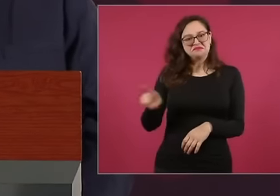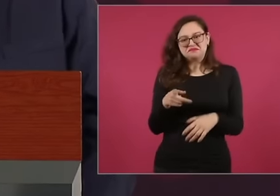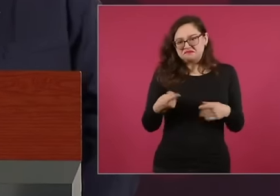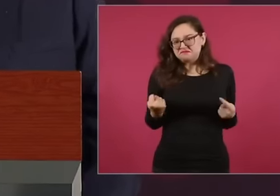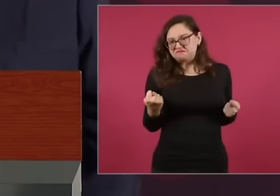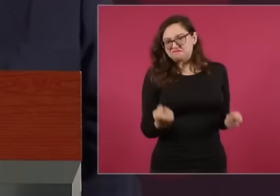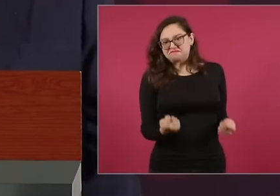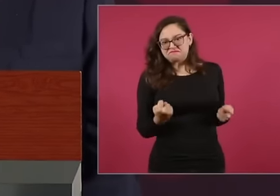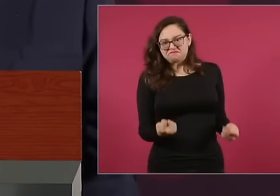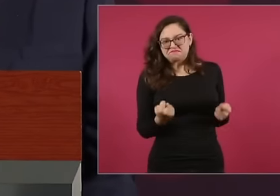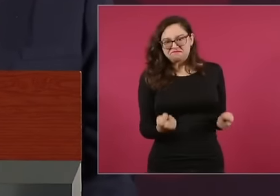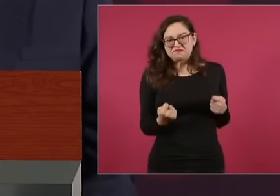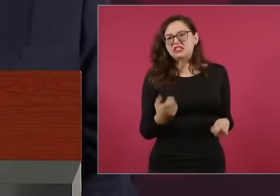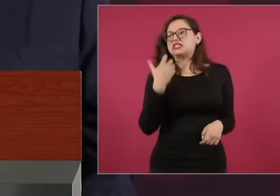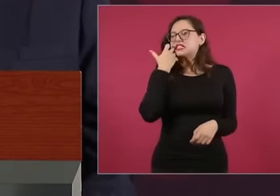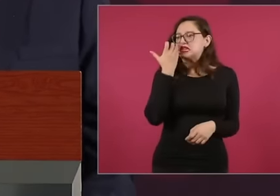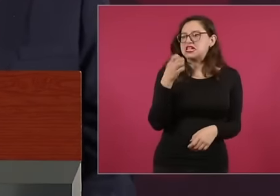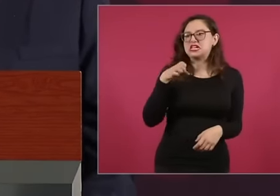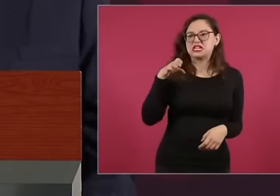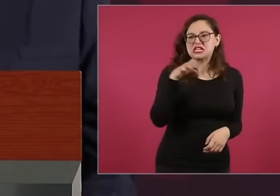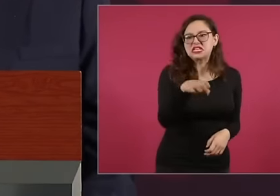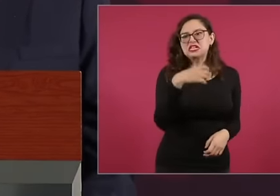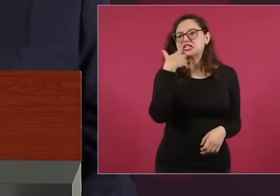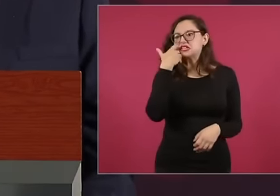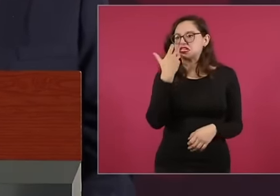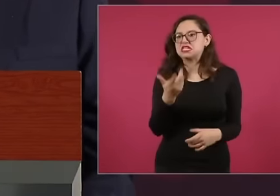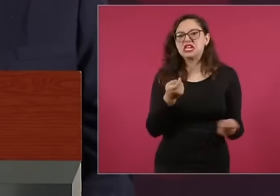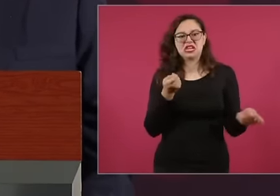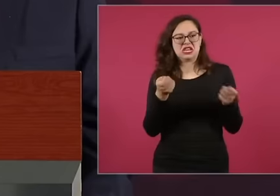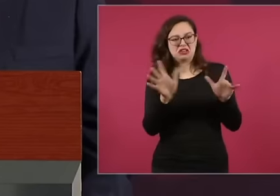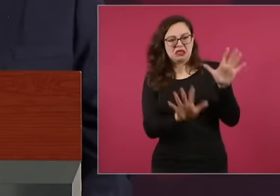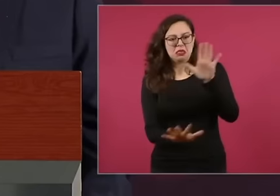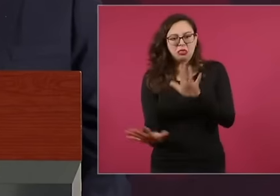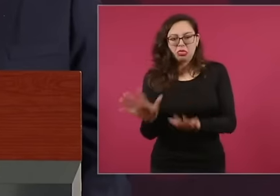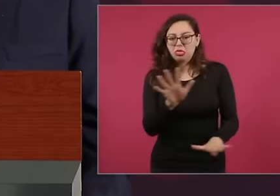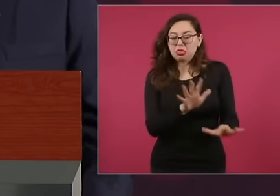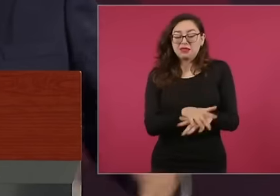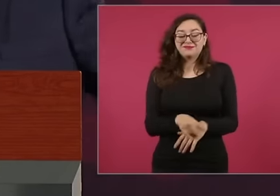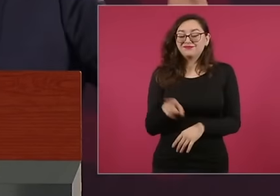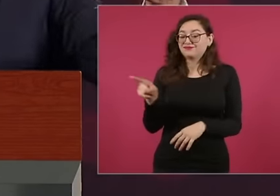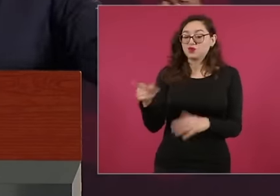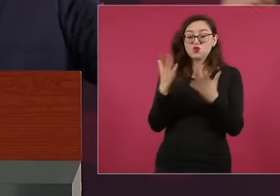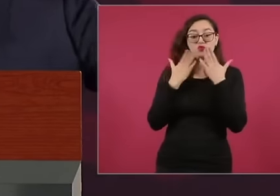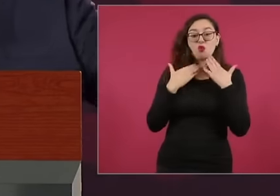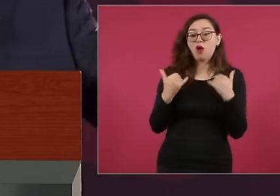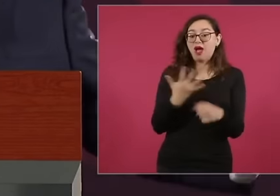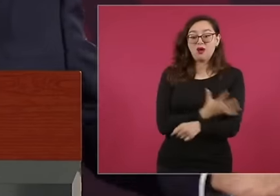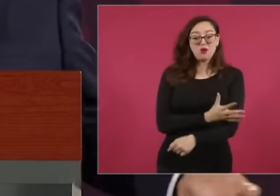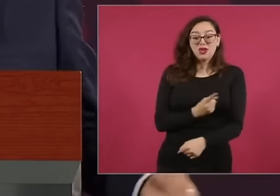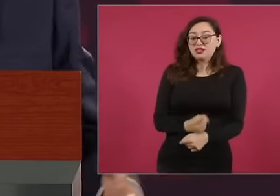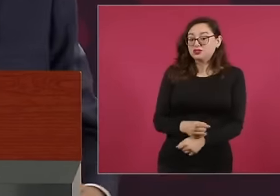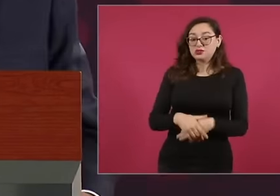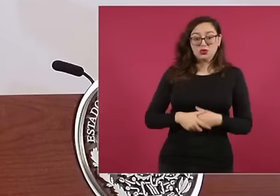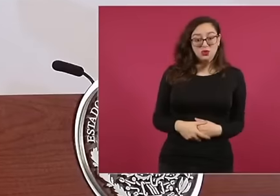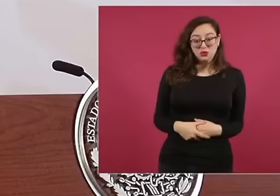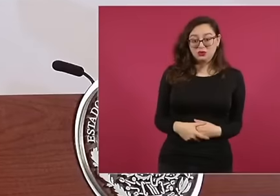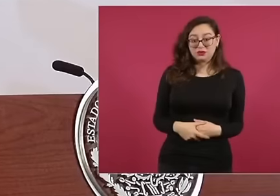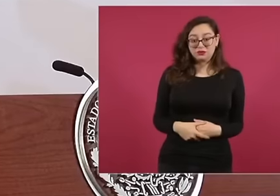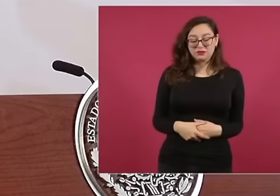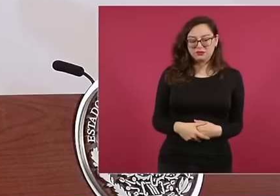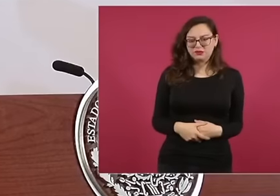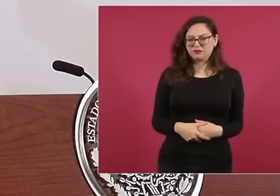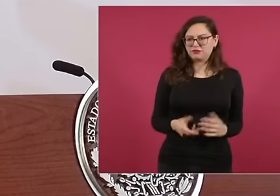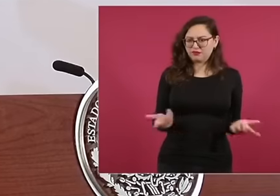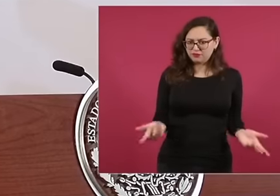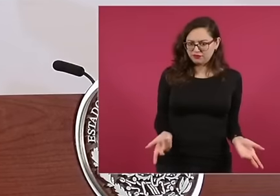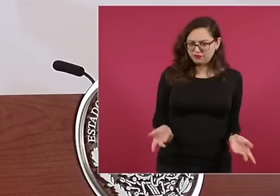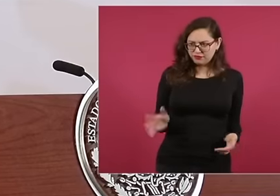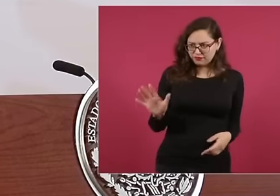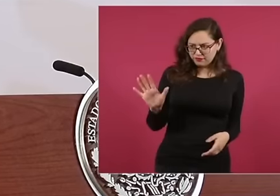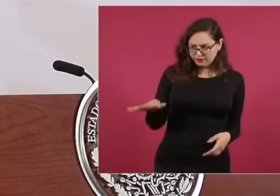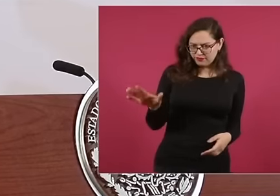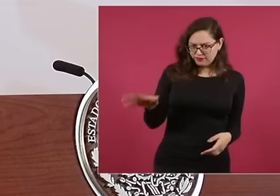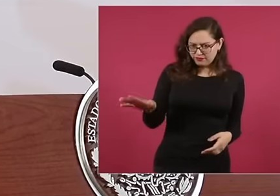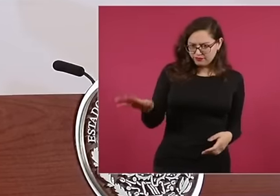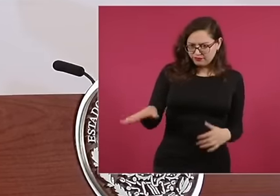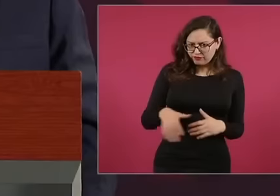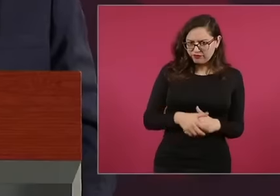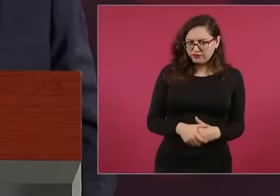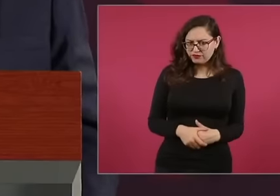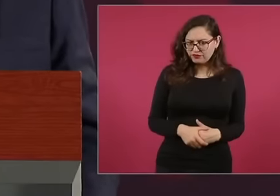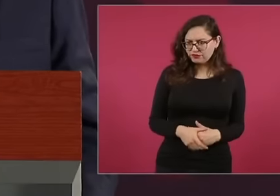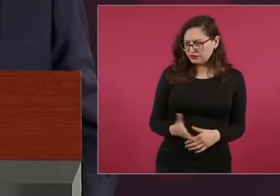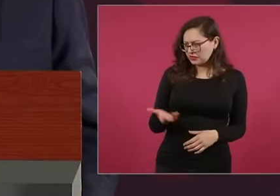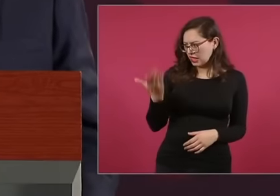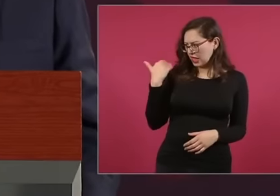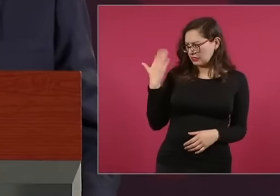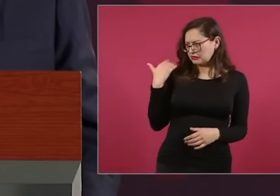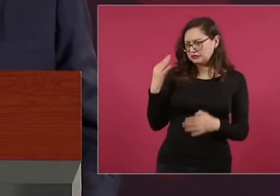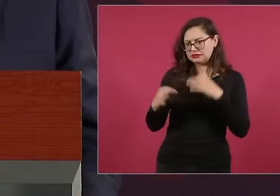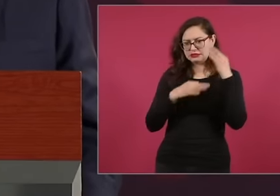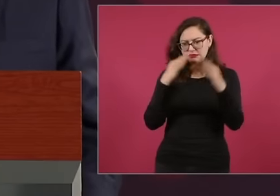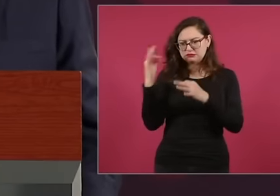dishonest conservatives has not reported How much money they received for